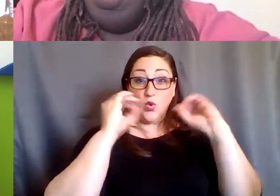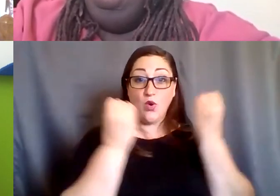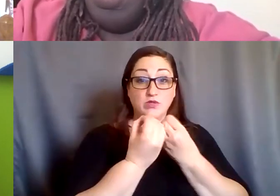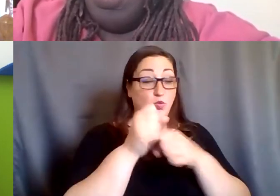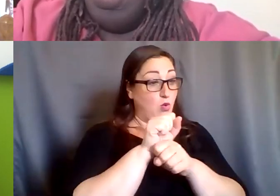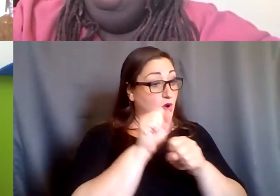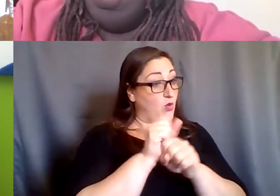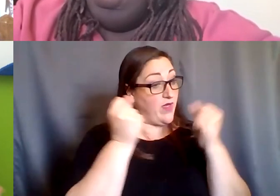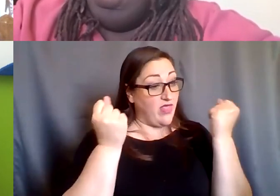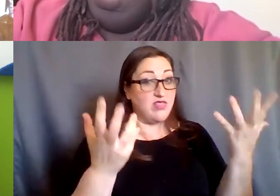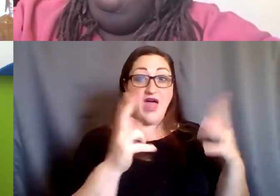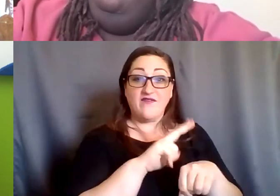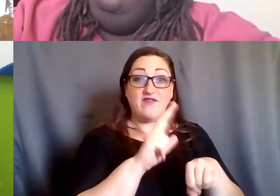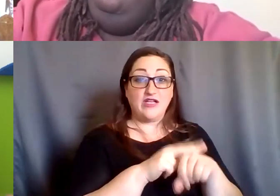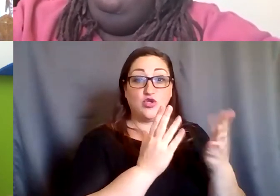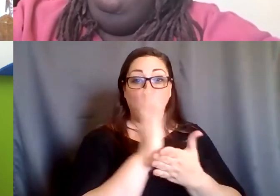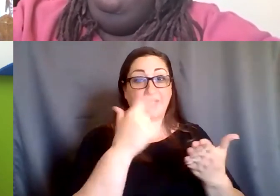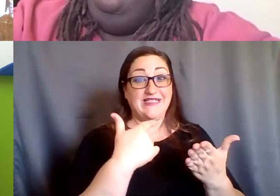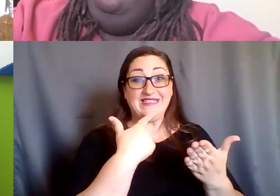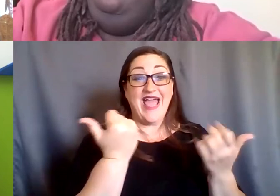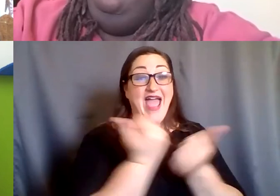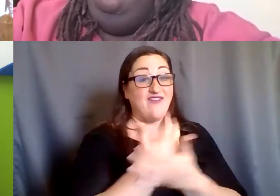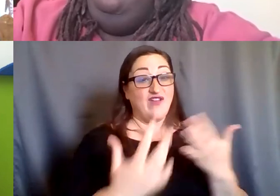I will start by saying everything Imani's saying is so true.